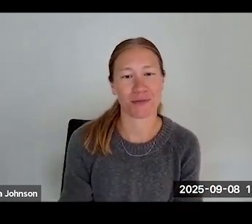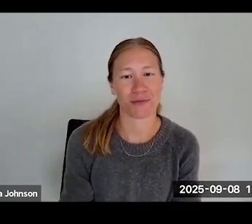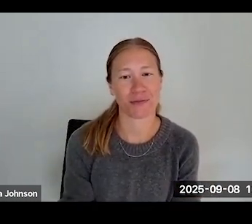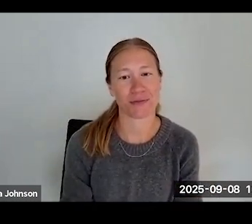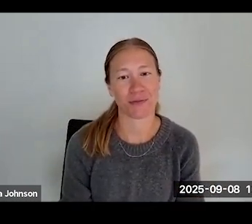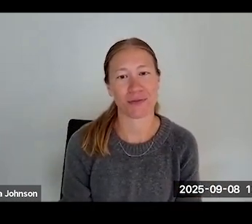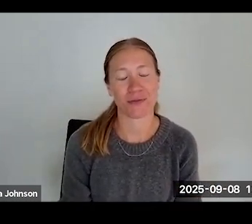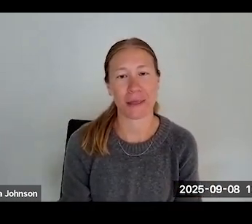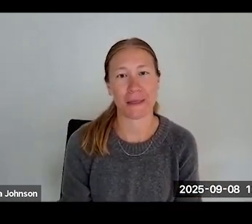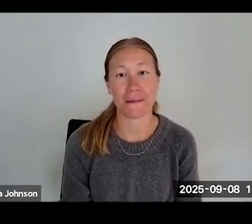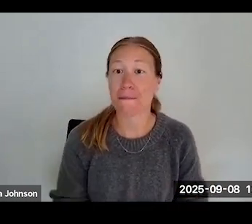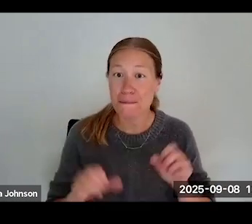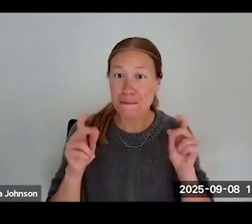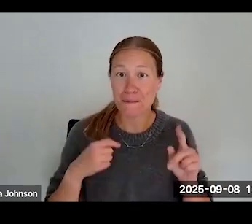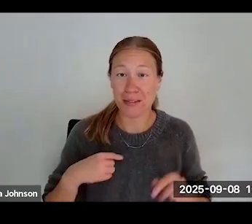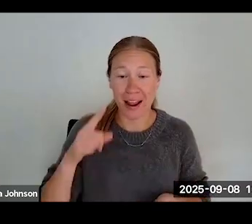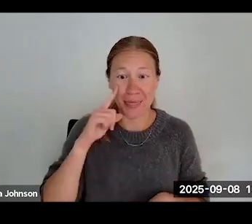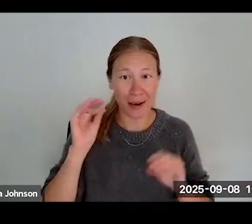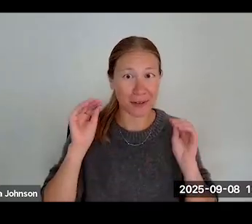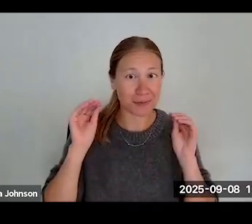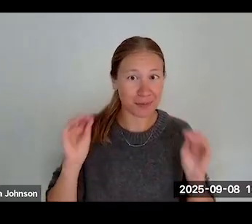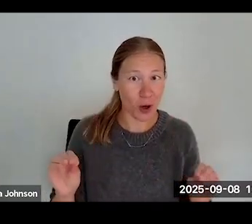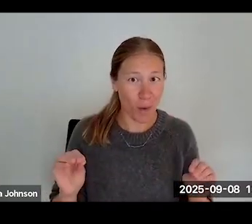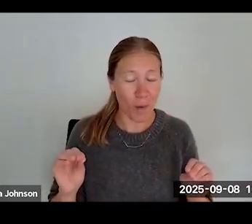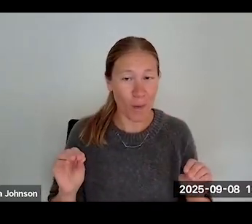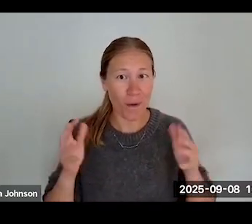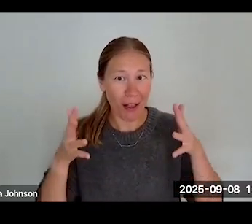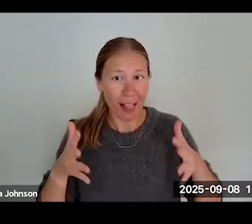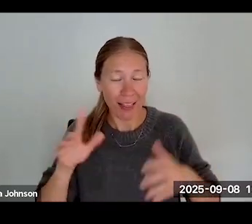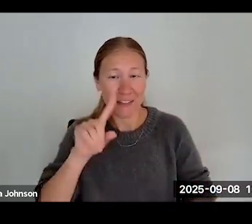Okay, so I think that we don't have any outstanding questions at this time,